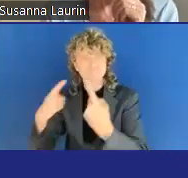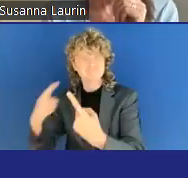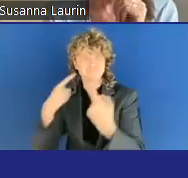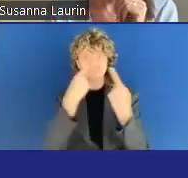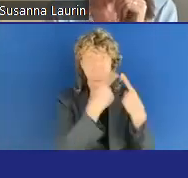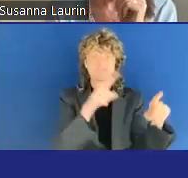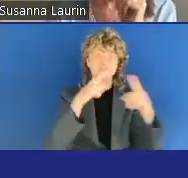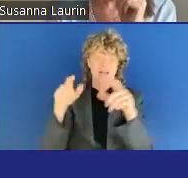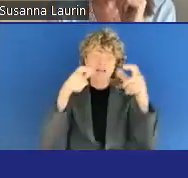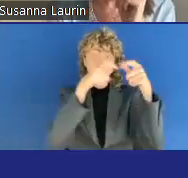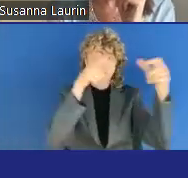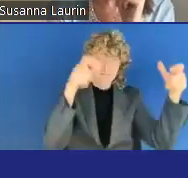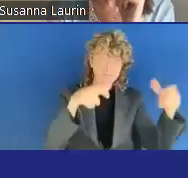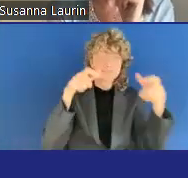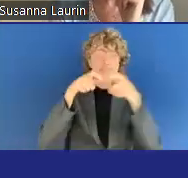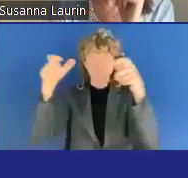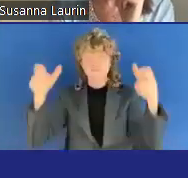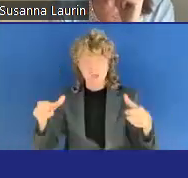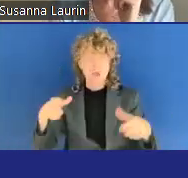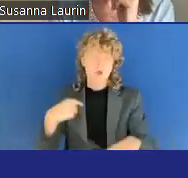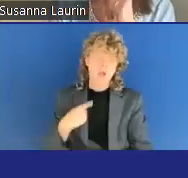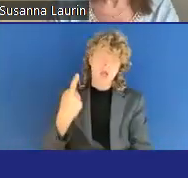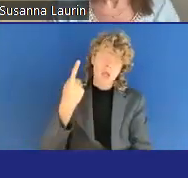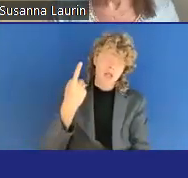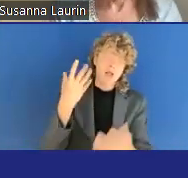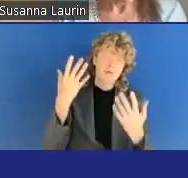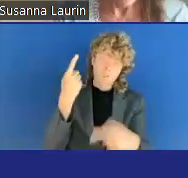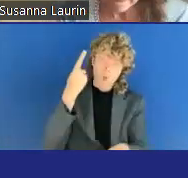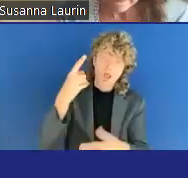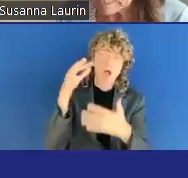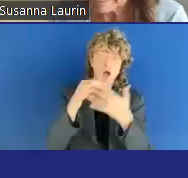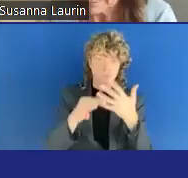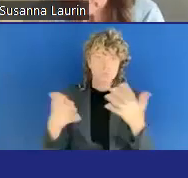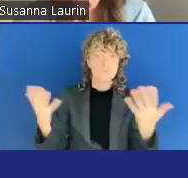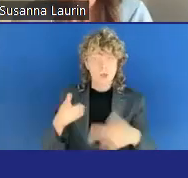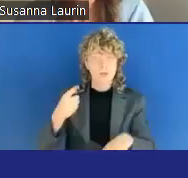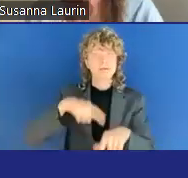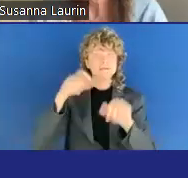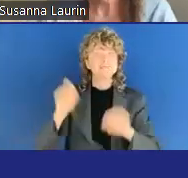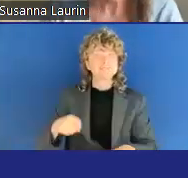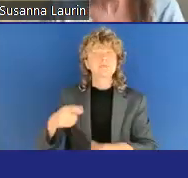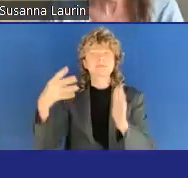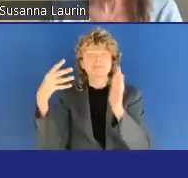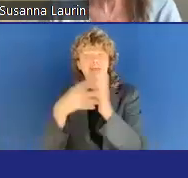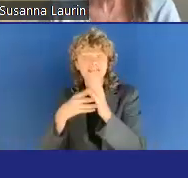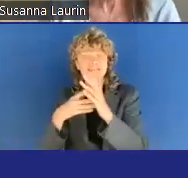do a homegrown, develop our own testing platform, which we have discussed and looked into. And we